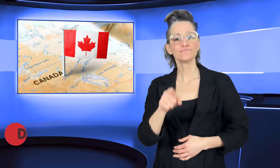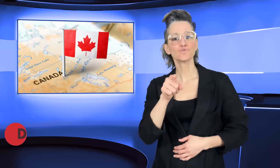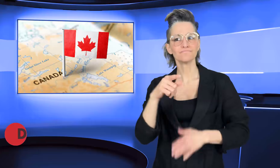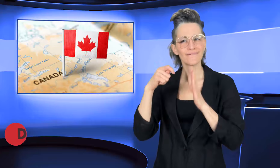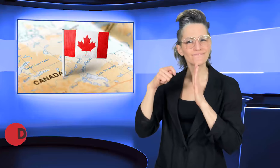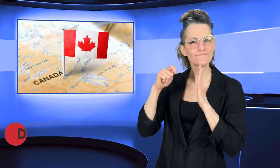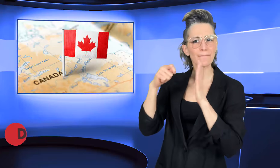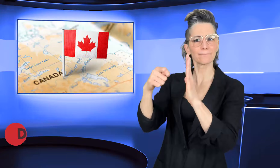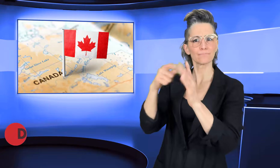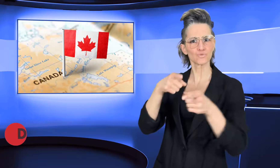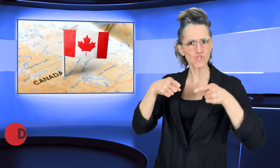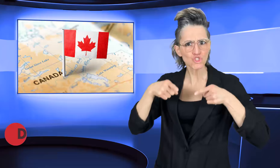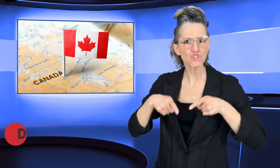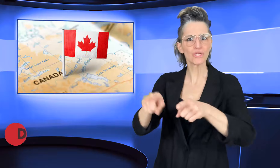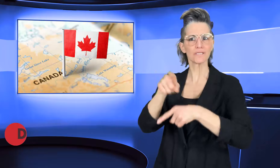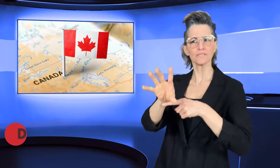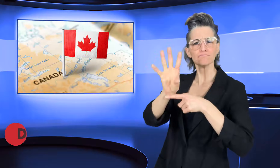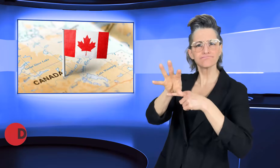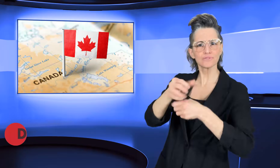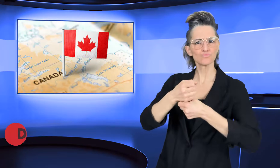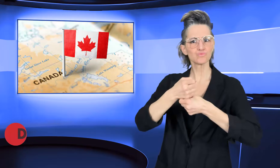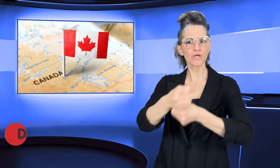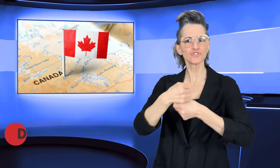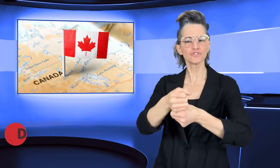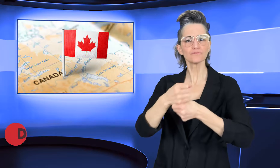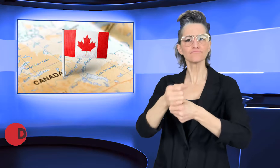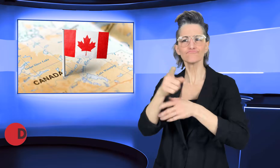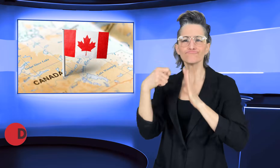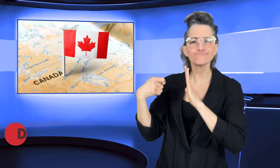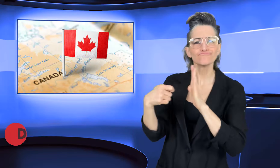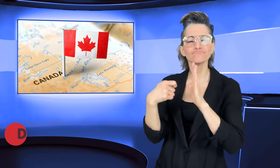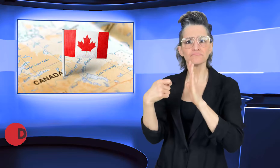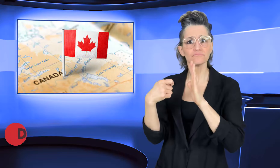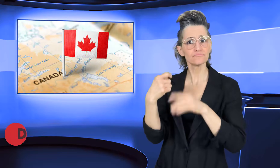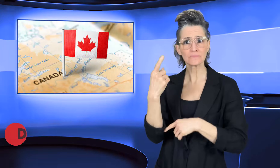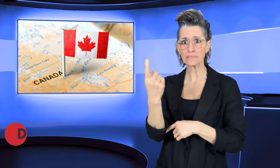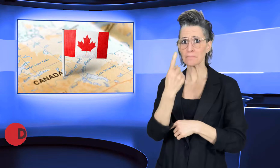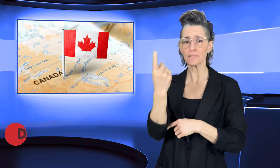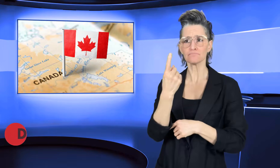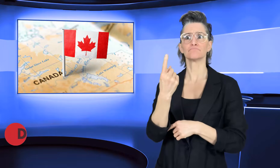During production, was there a moment or a story that